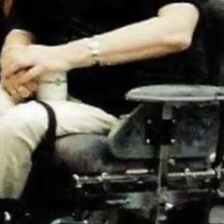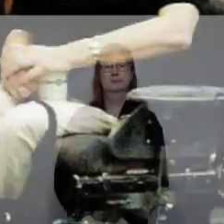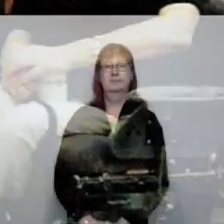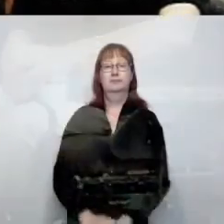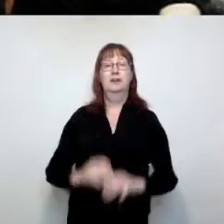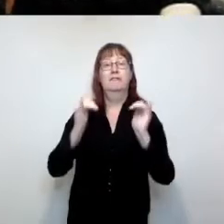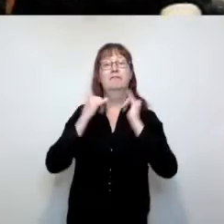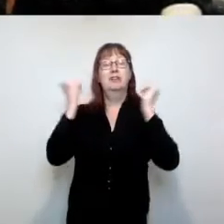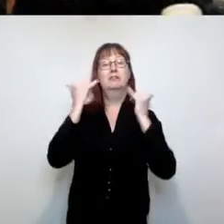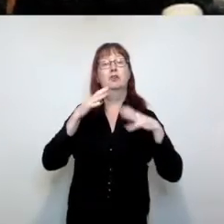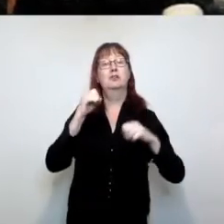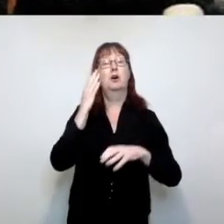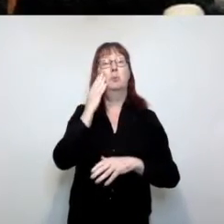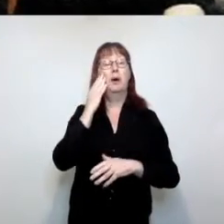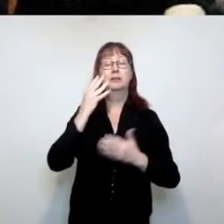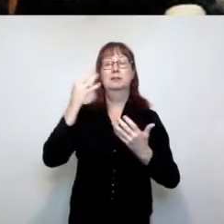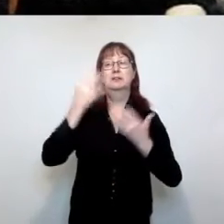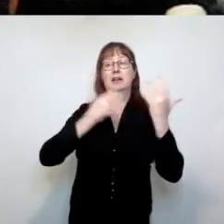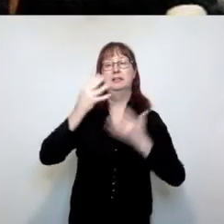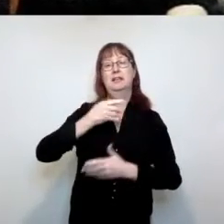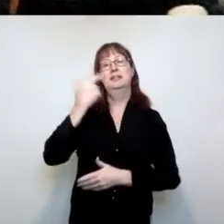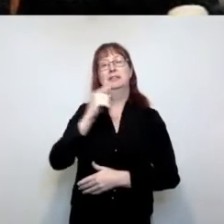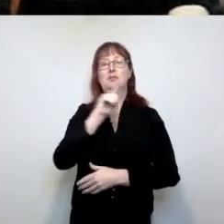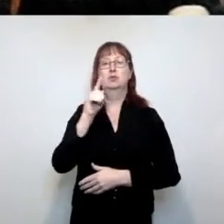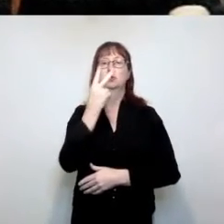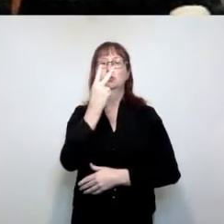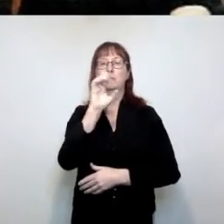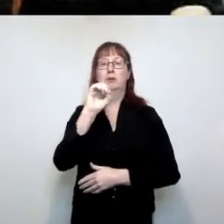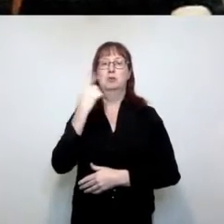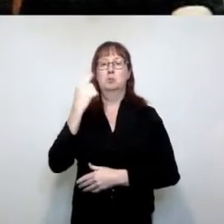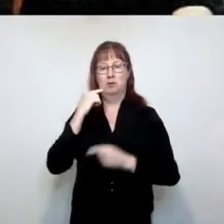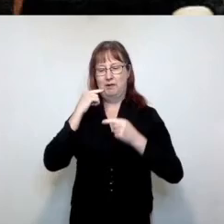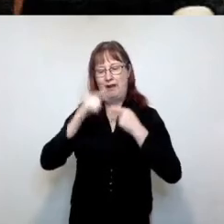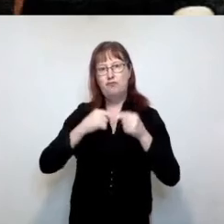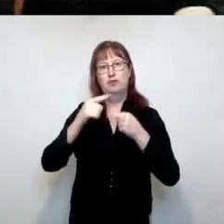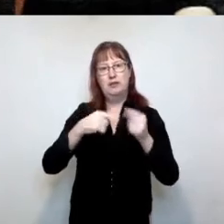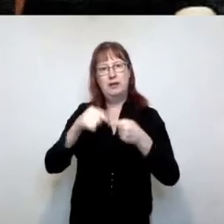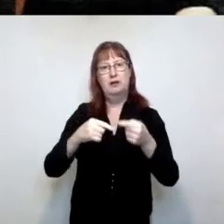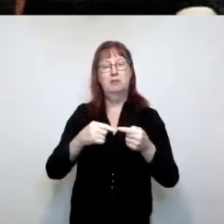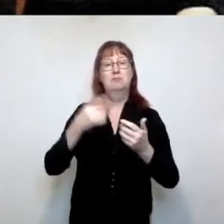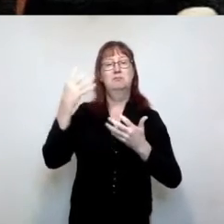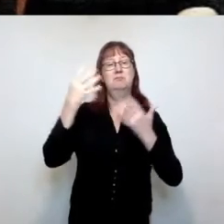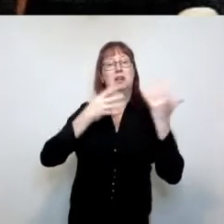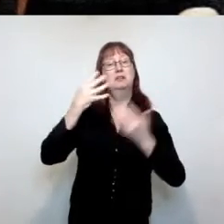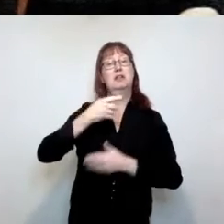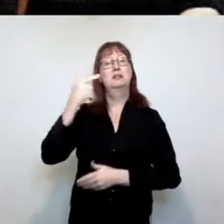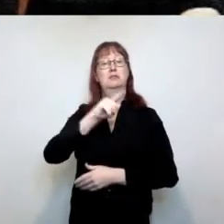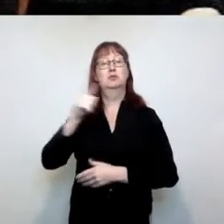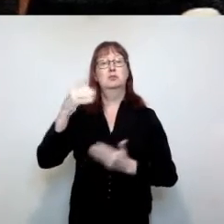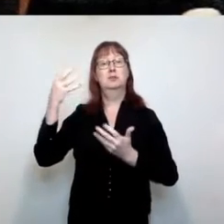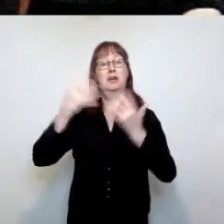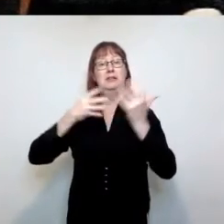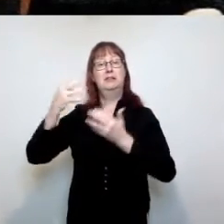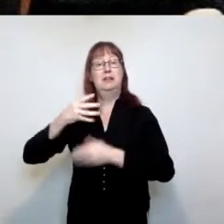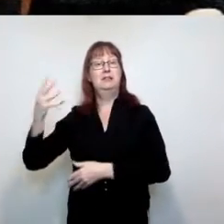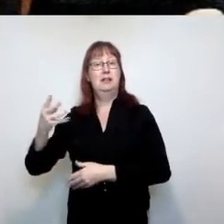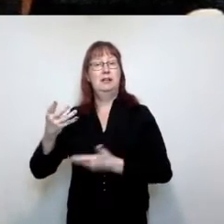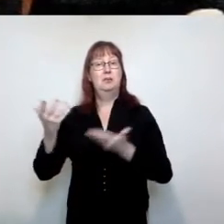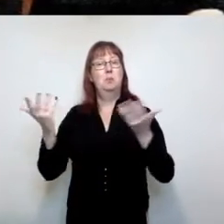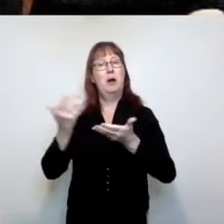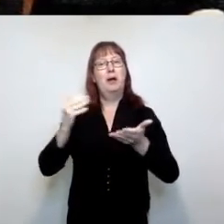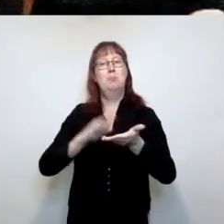The annual festival ran from 1997 through to 2001, the first three years being held in